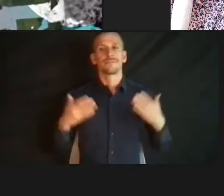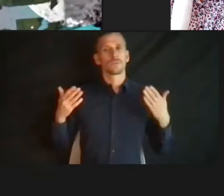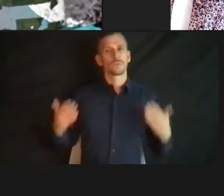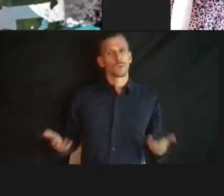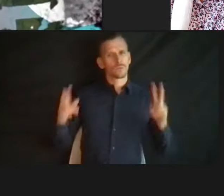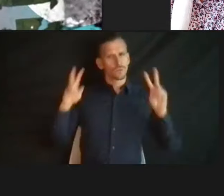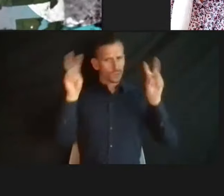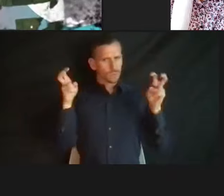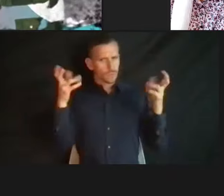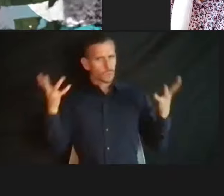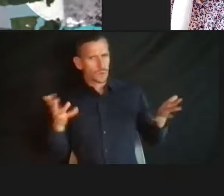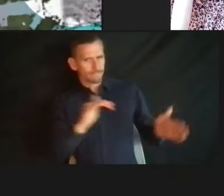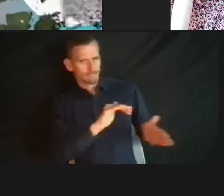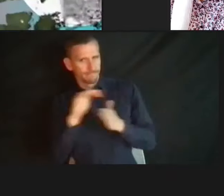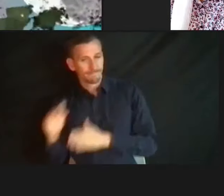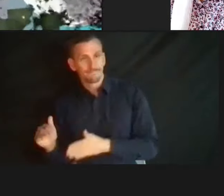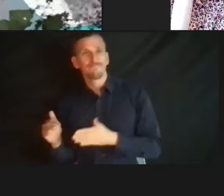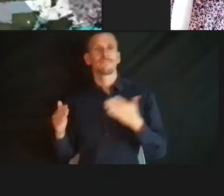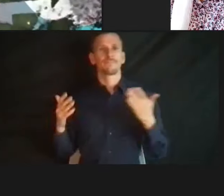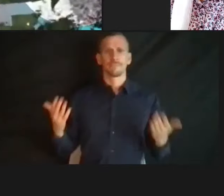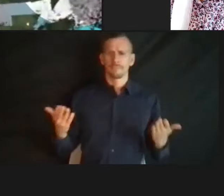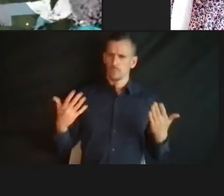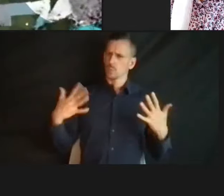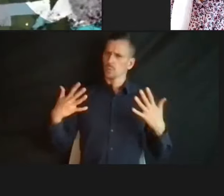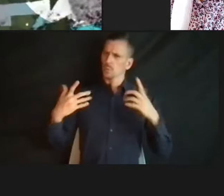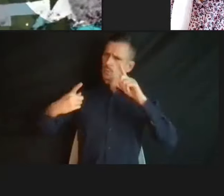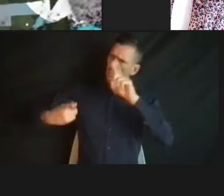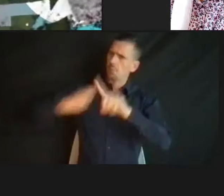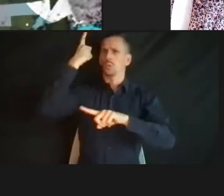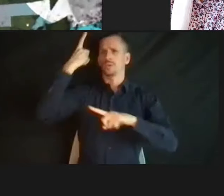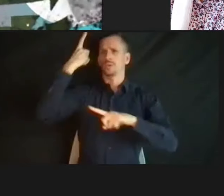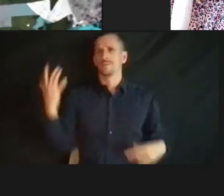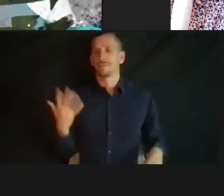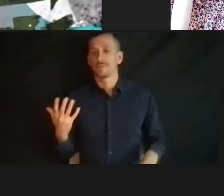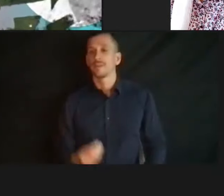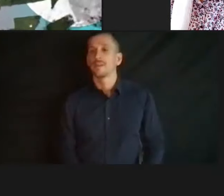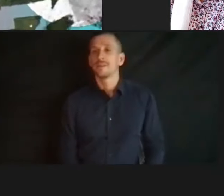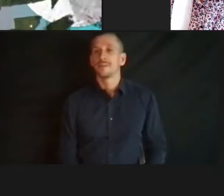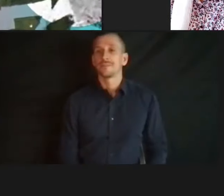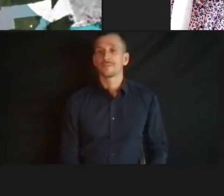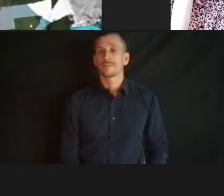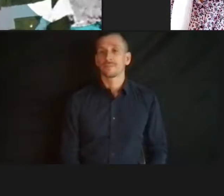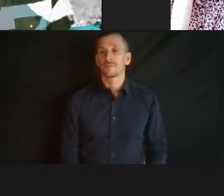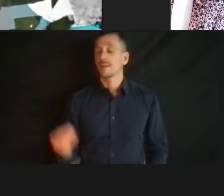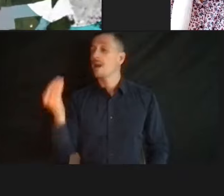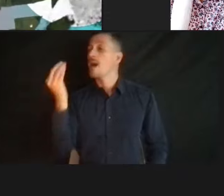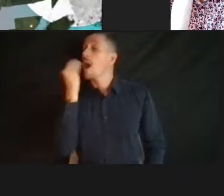I think we can start with food insecurity. For this, I would like to invite Amina Bintaleb,